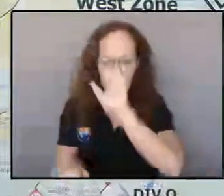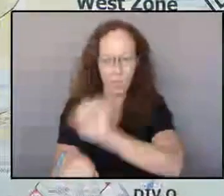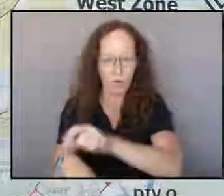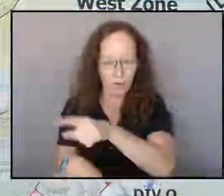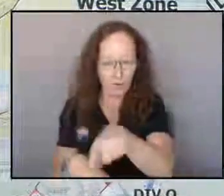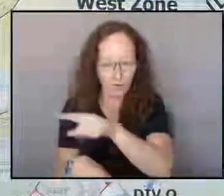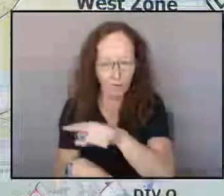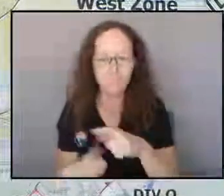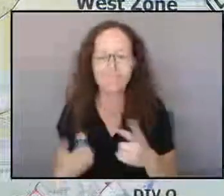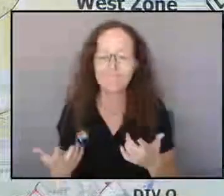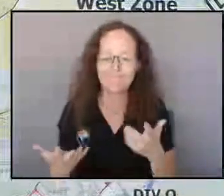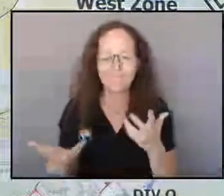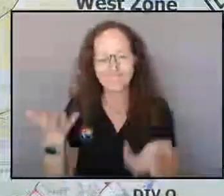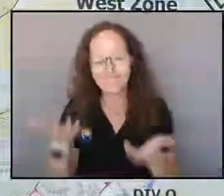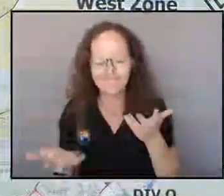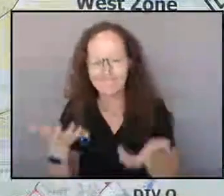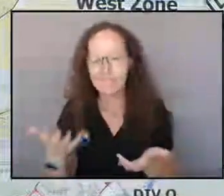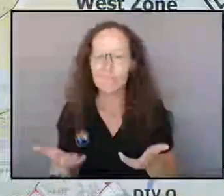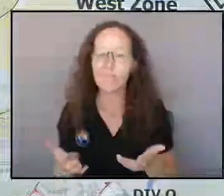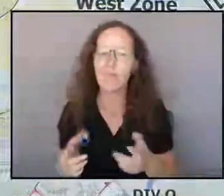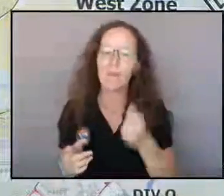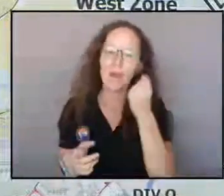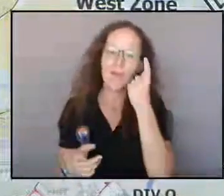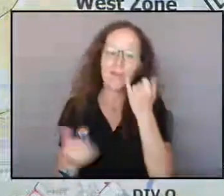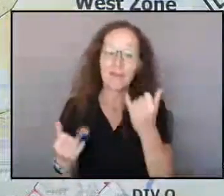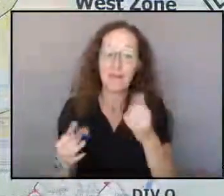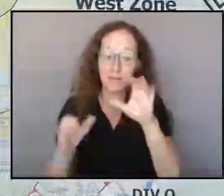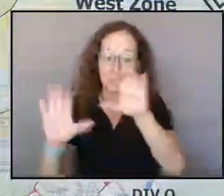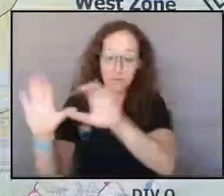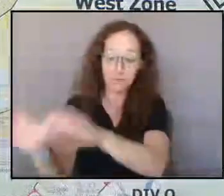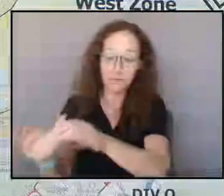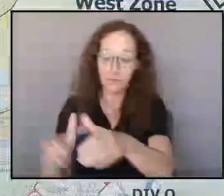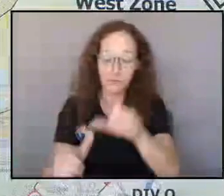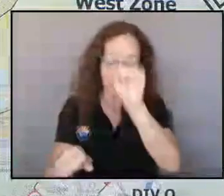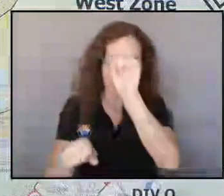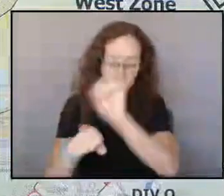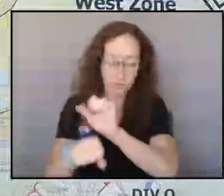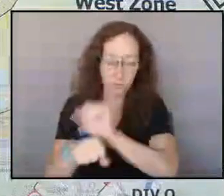WE CONTINUE TO SECURE THE AREA FROM THIS HELI SPOT 462